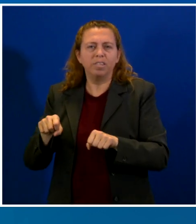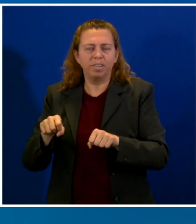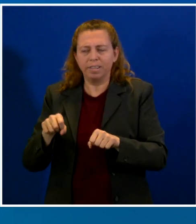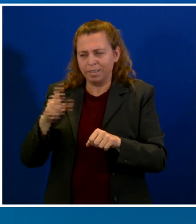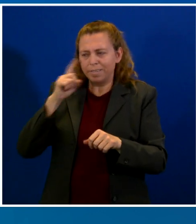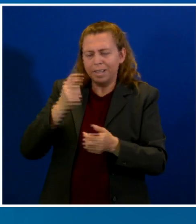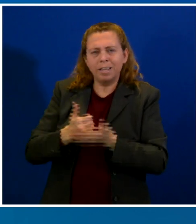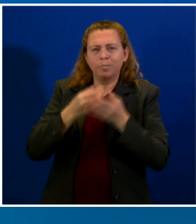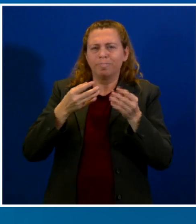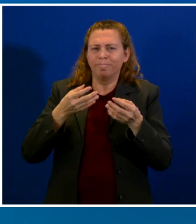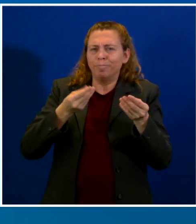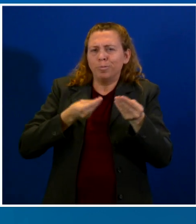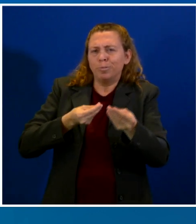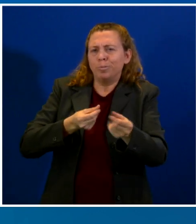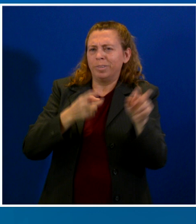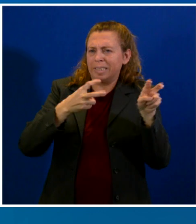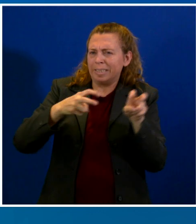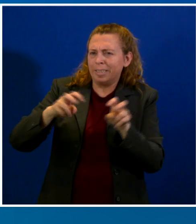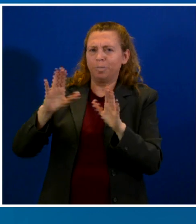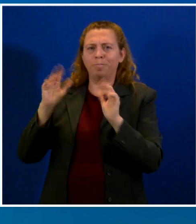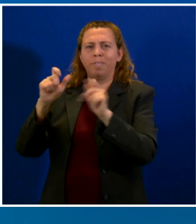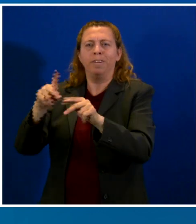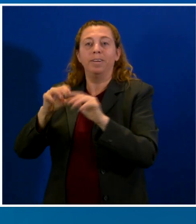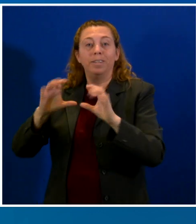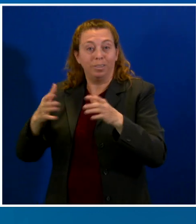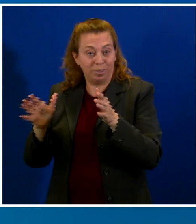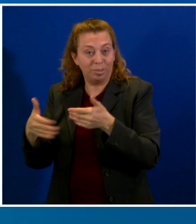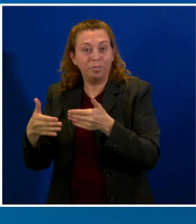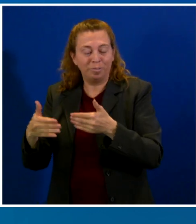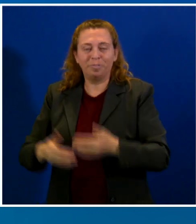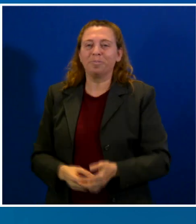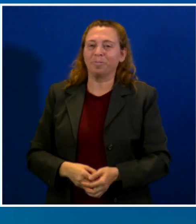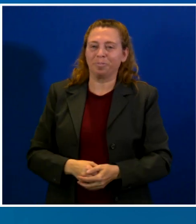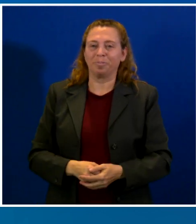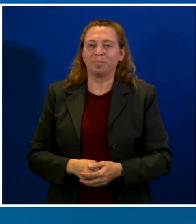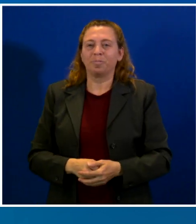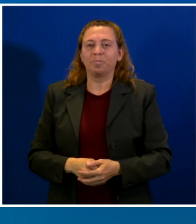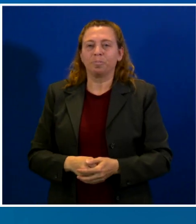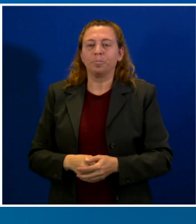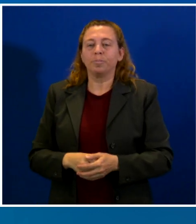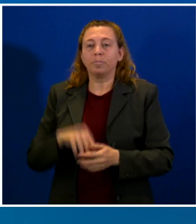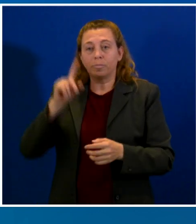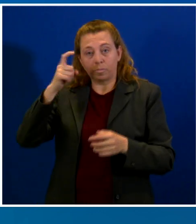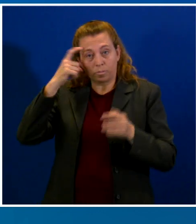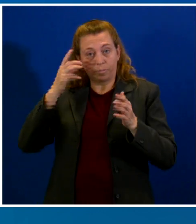screen. In addition, the Governor's recent mandate requiring all